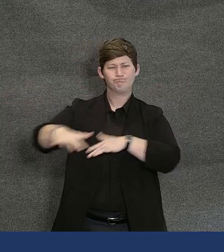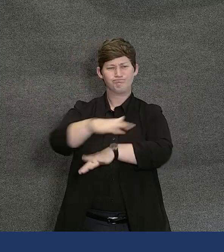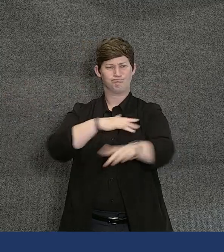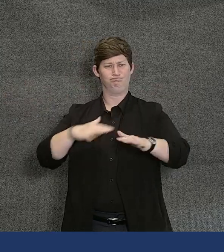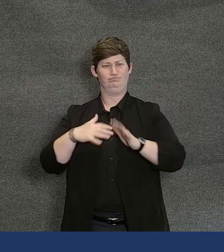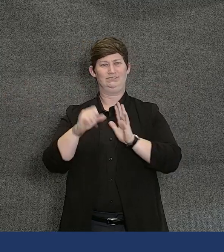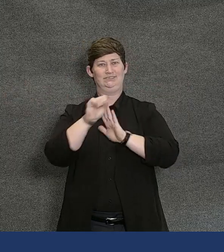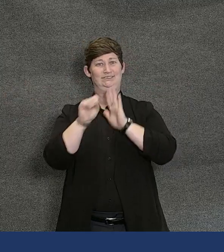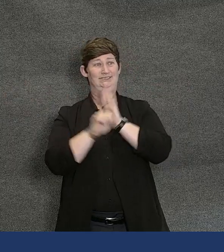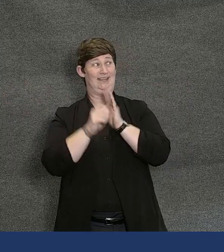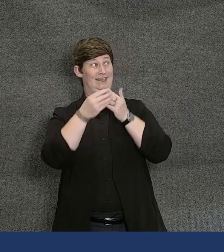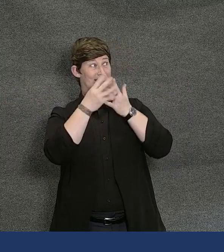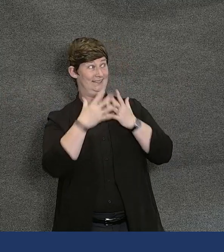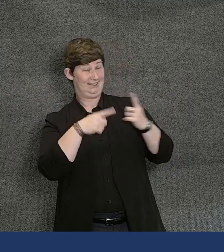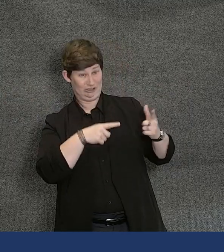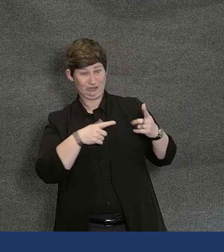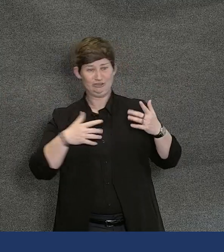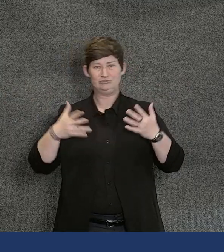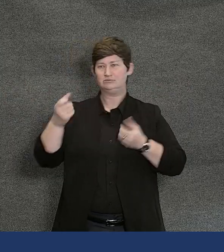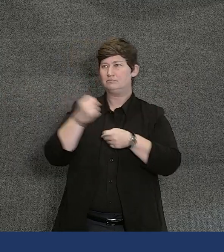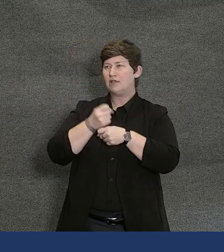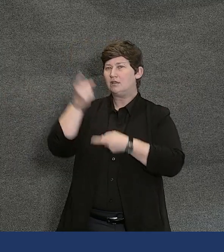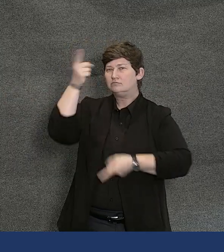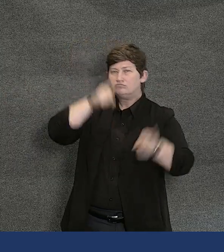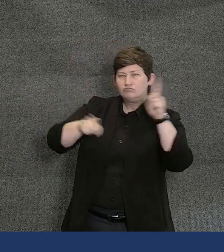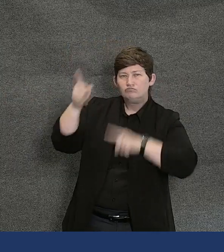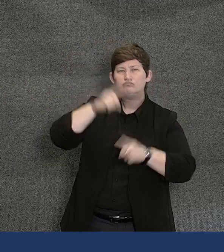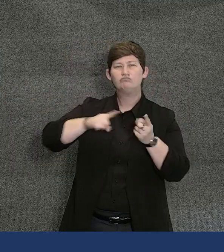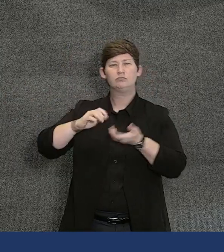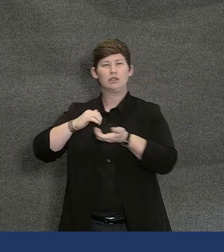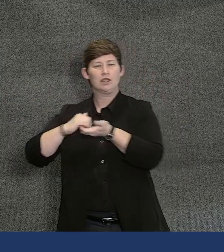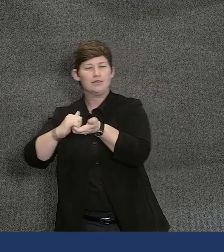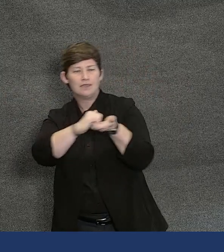to collaborate in ensuring a barrier Free Minnesota